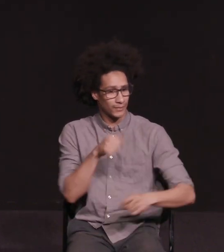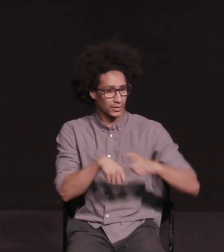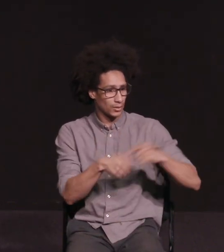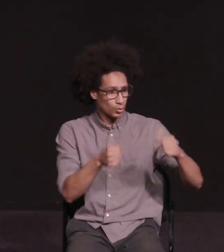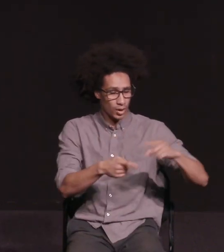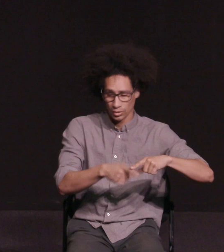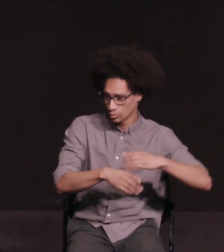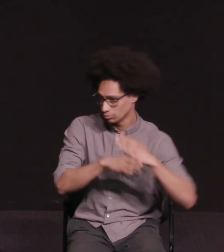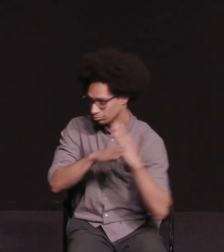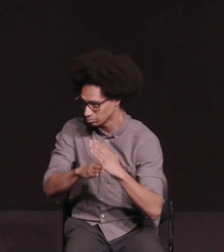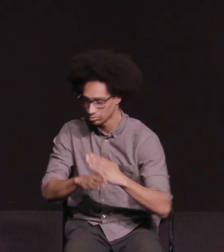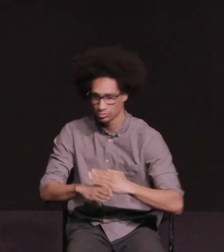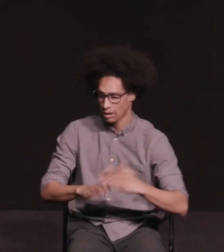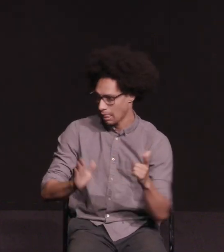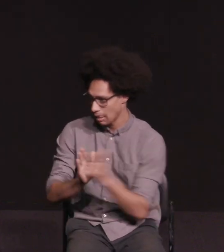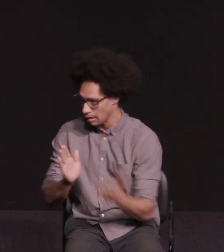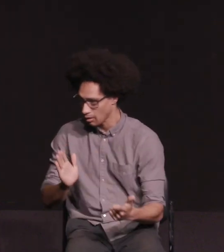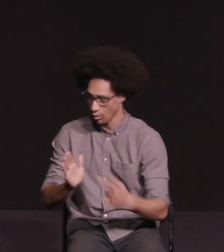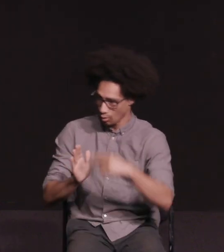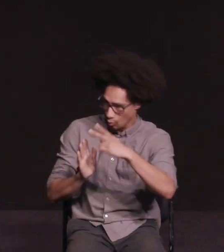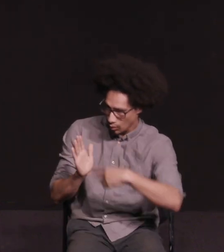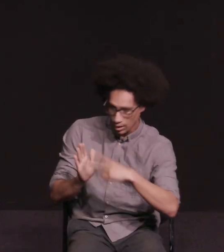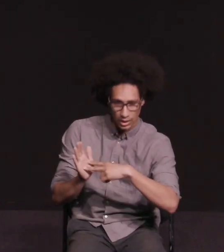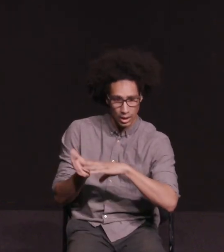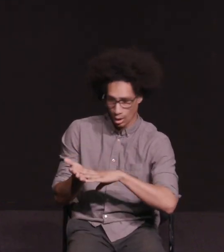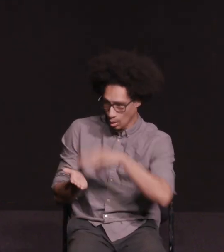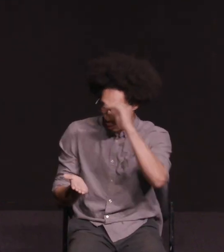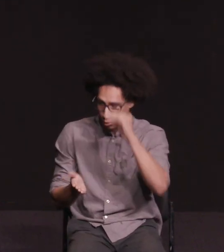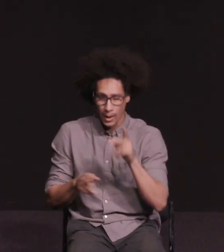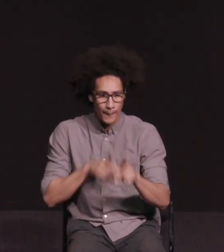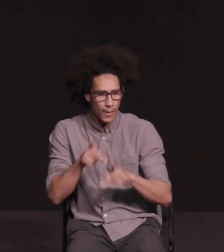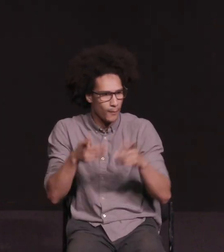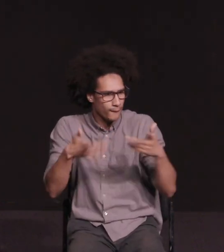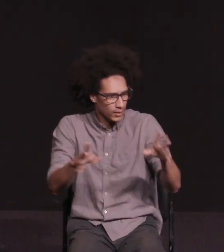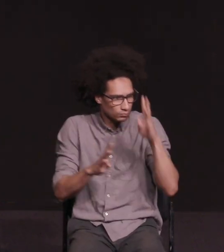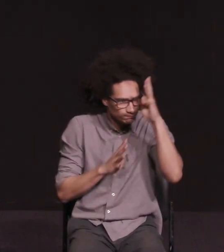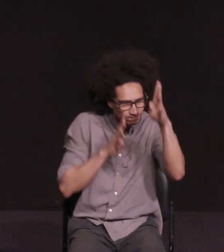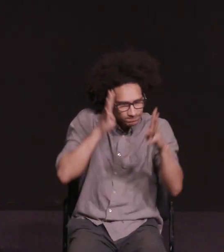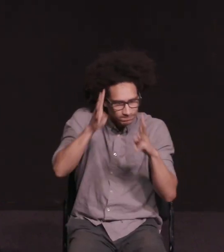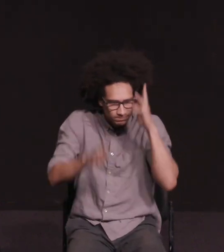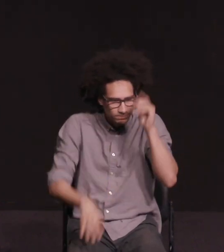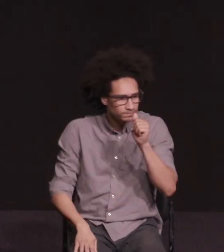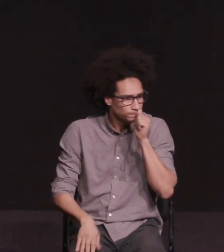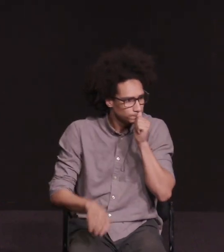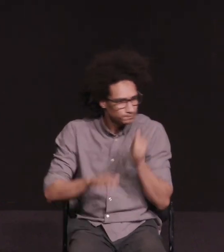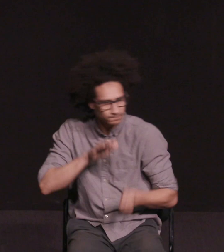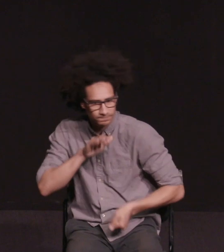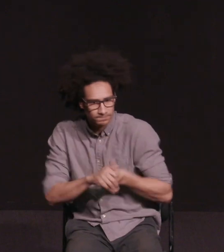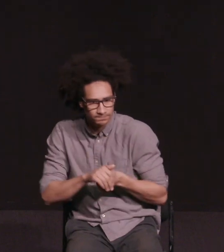word, people crafted ingenious and clandestine ways to read and